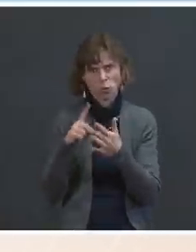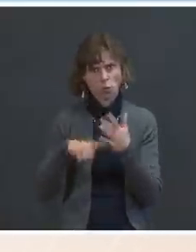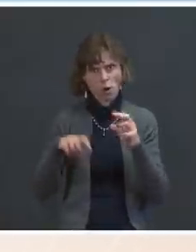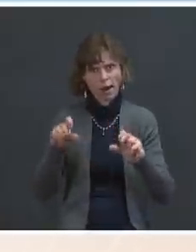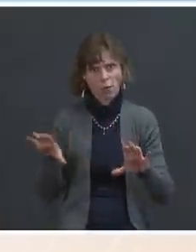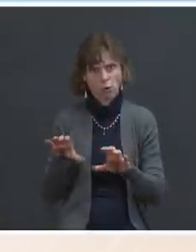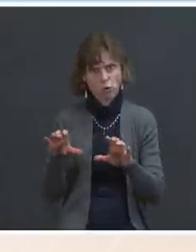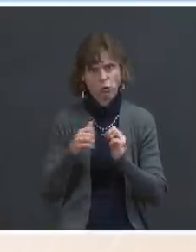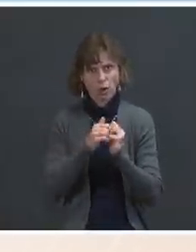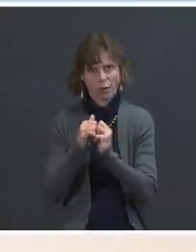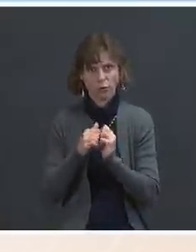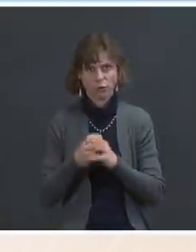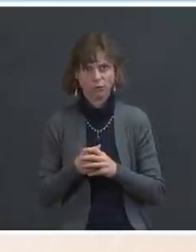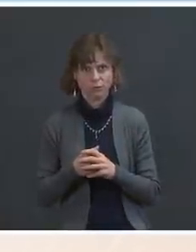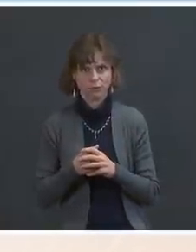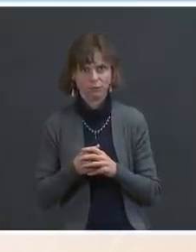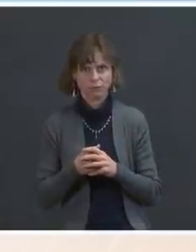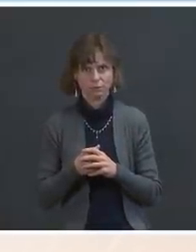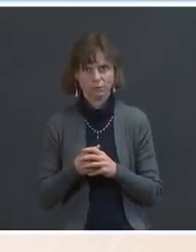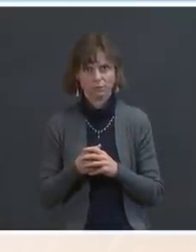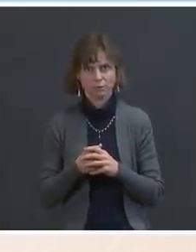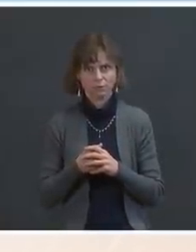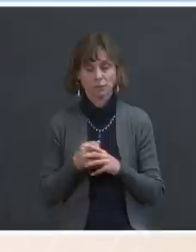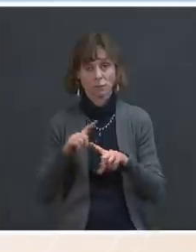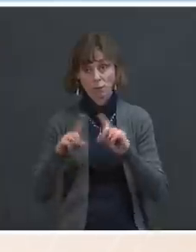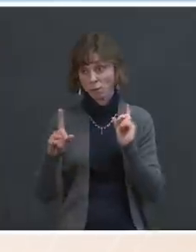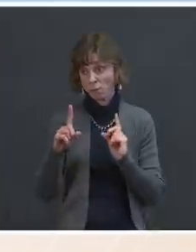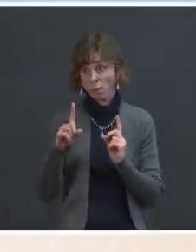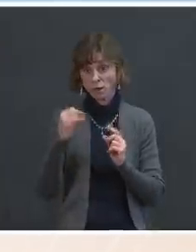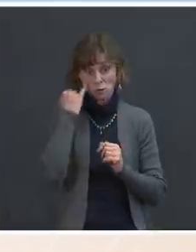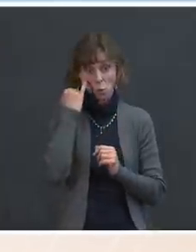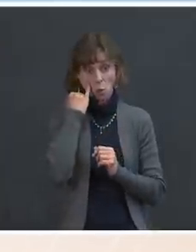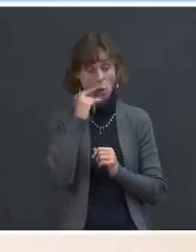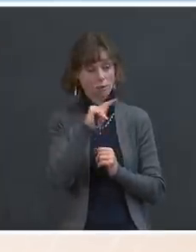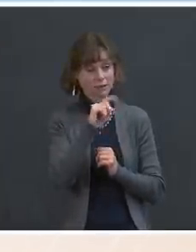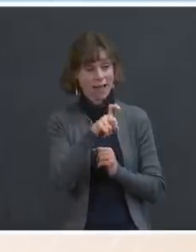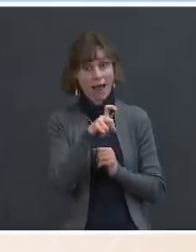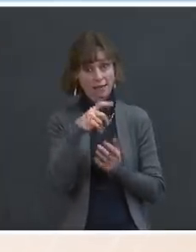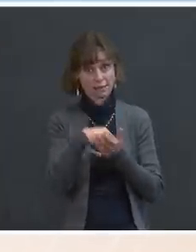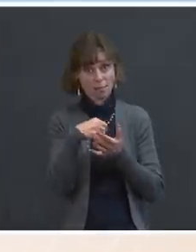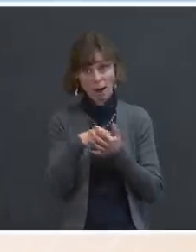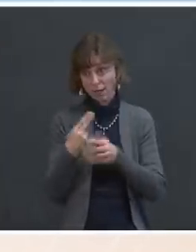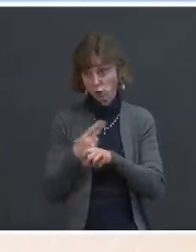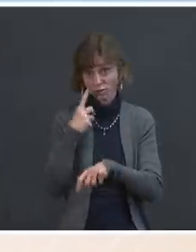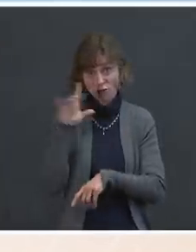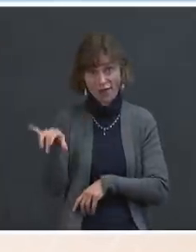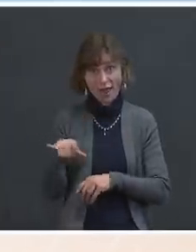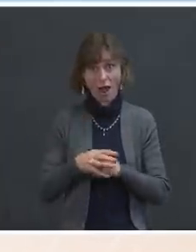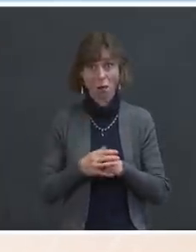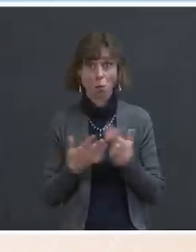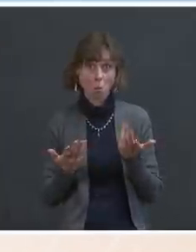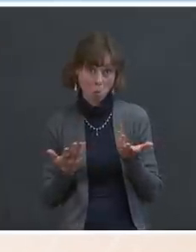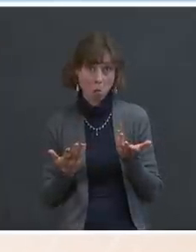But also if American taxpayers' funds are going to be used, then that is a certain amount of leverage.